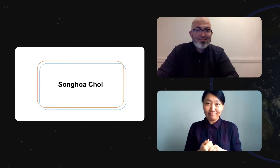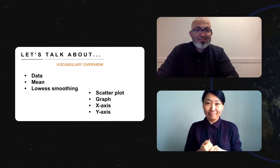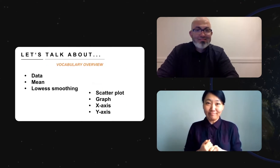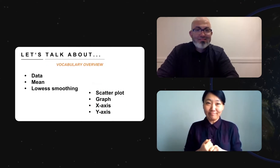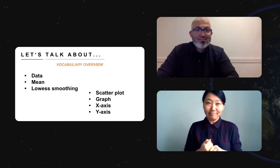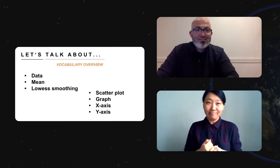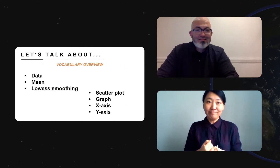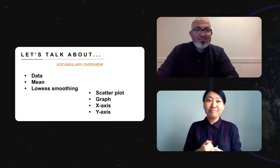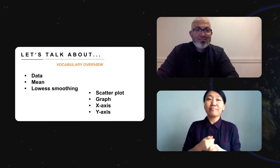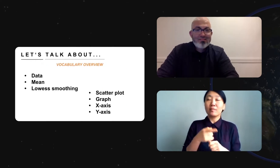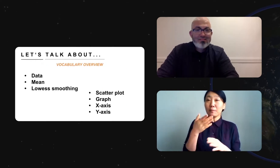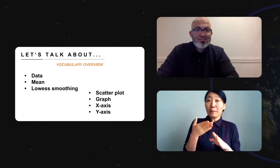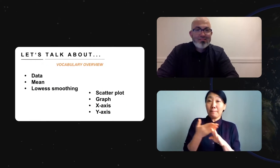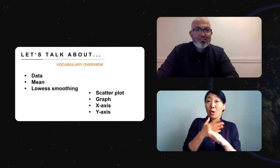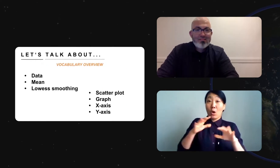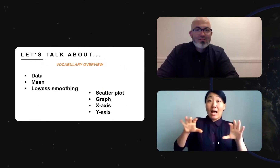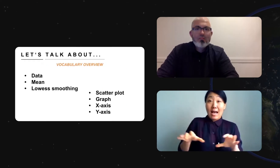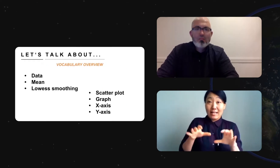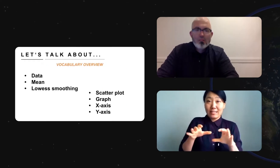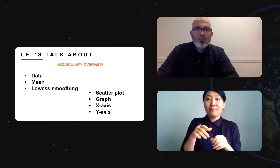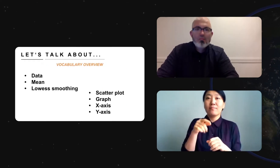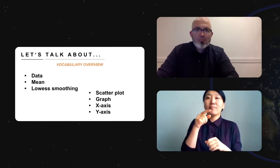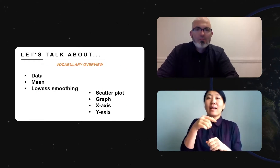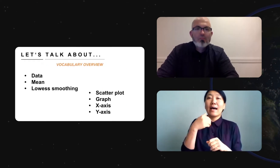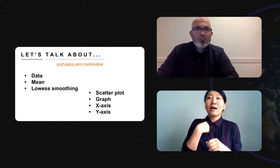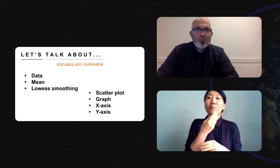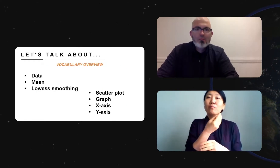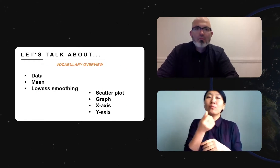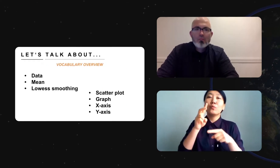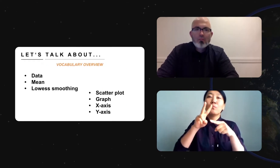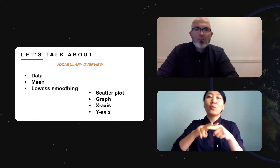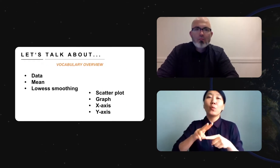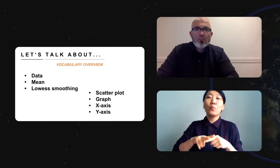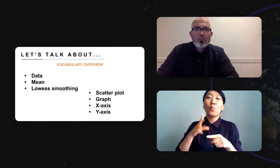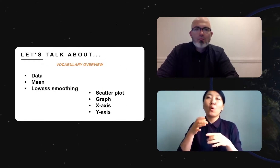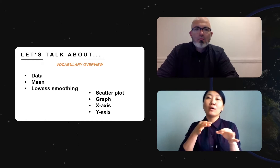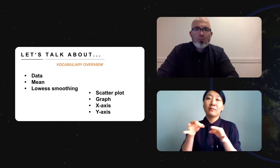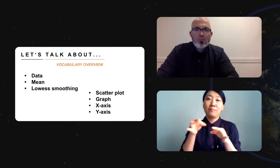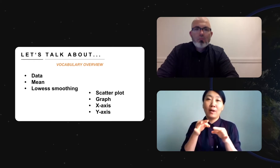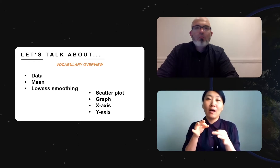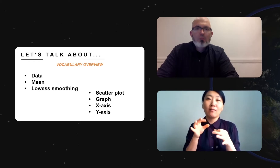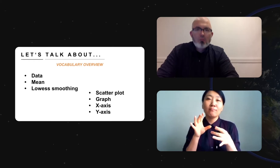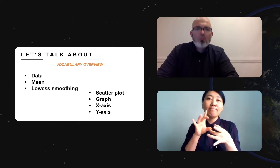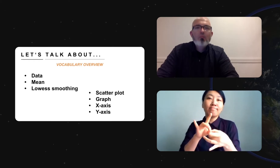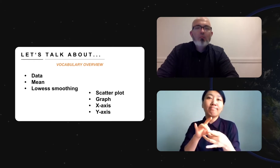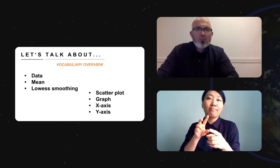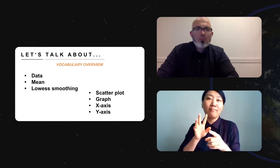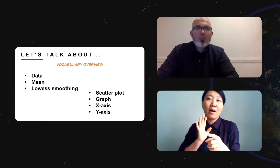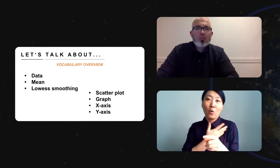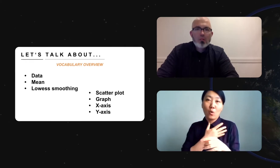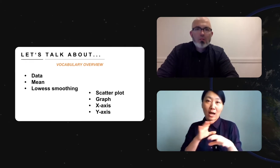I have some vocabulary words to go over.